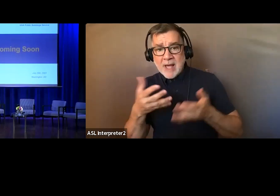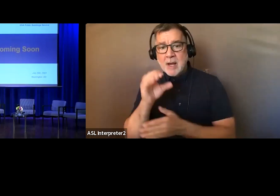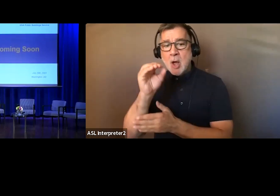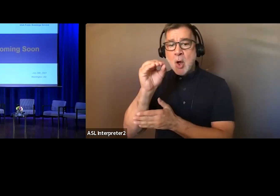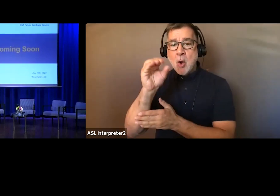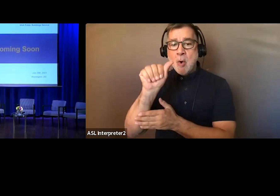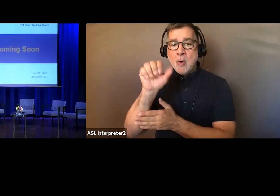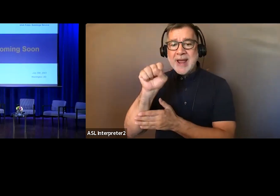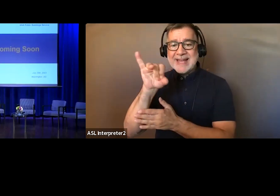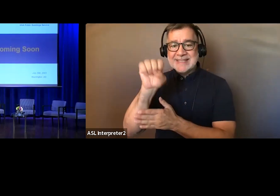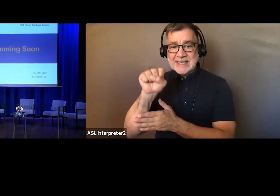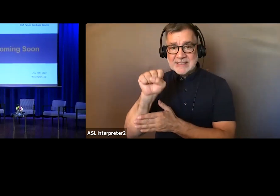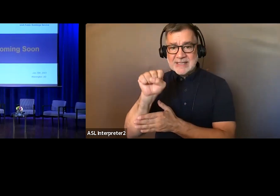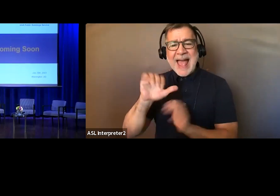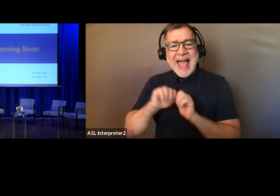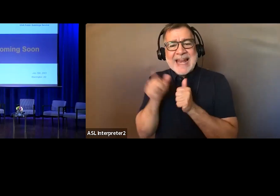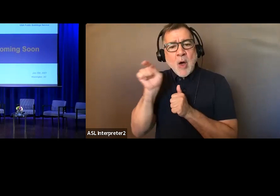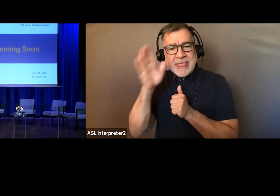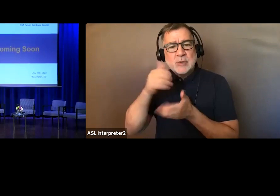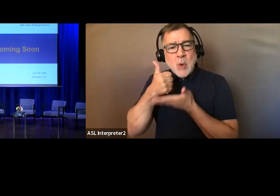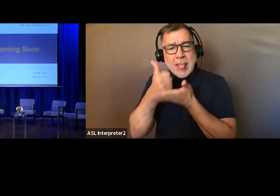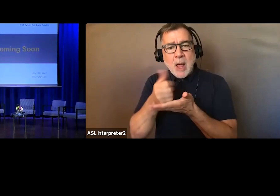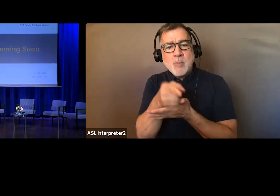and what it's going to do for you as our customers.